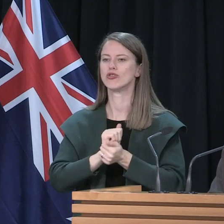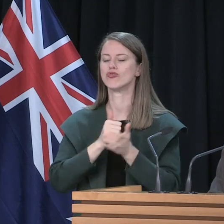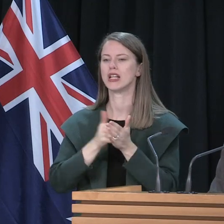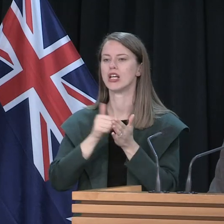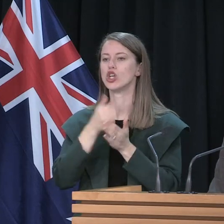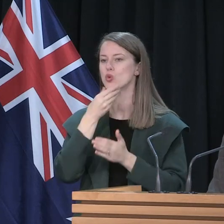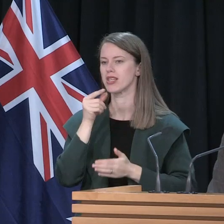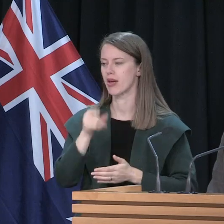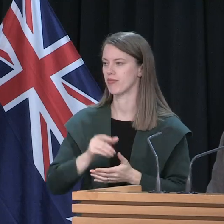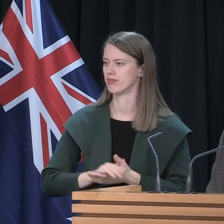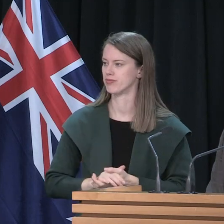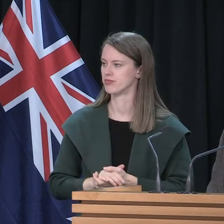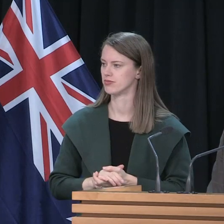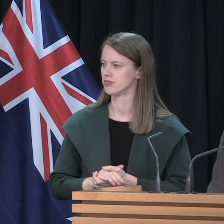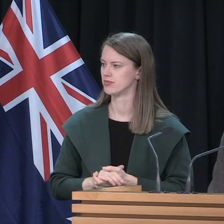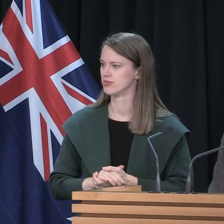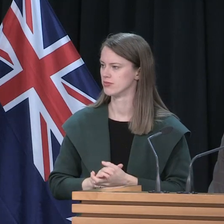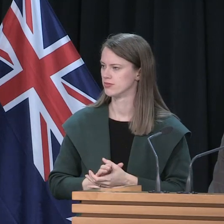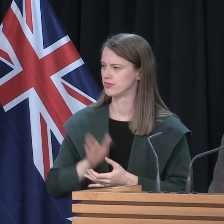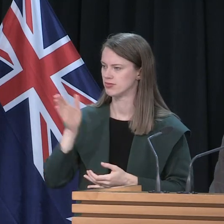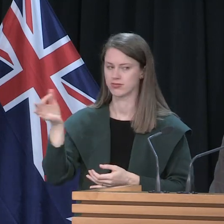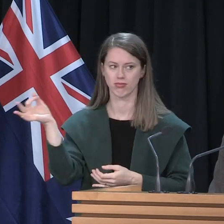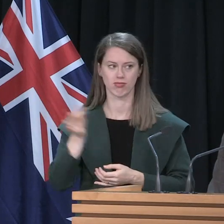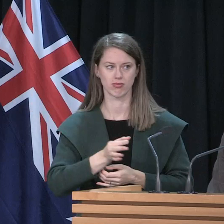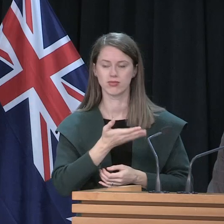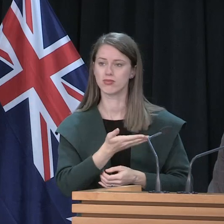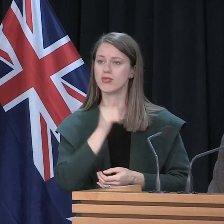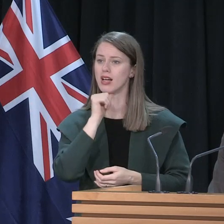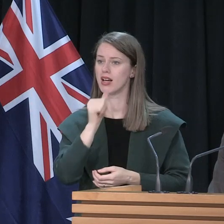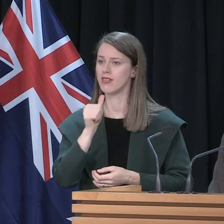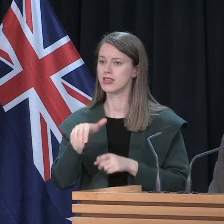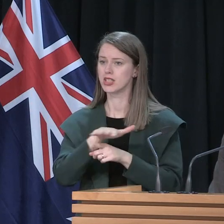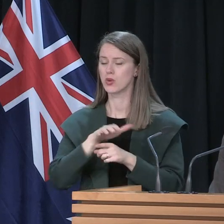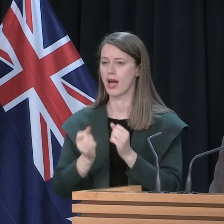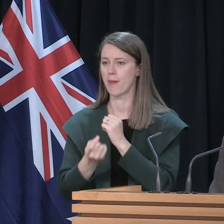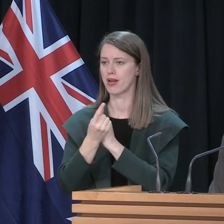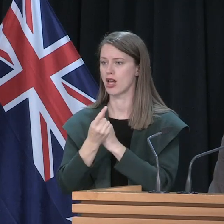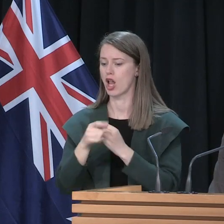make it much more usable for people and get them into the habit of doing it more